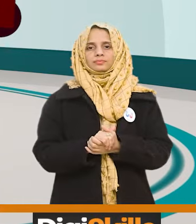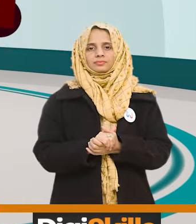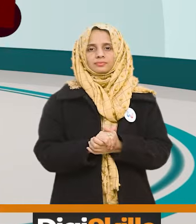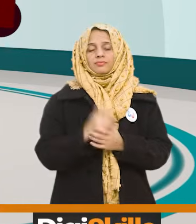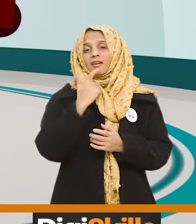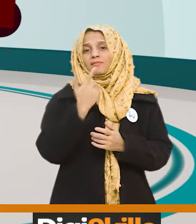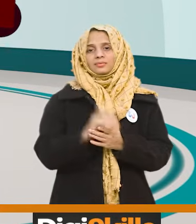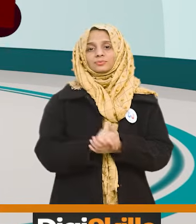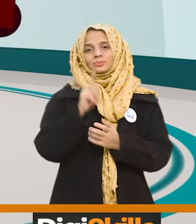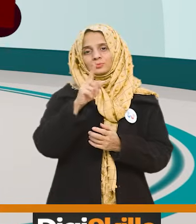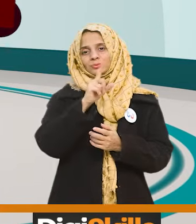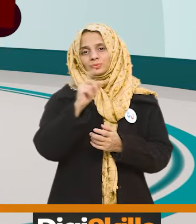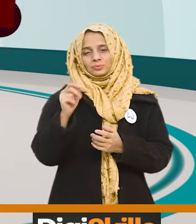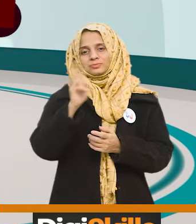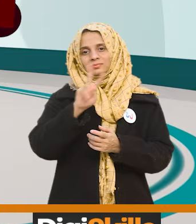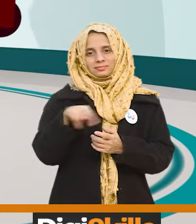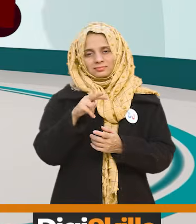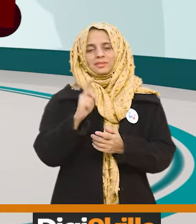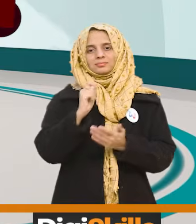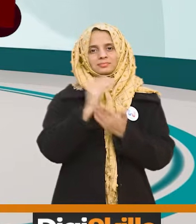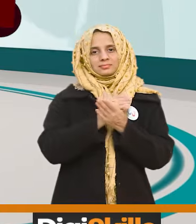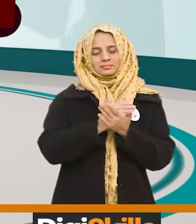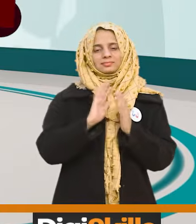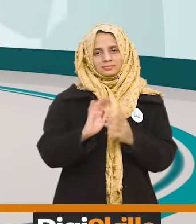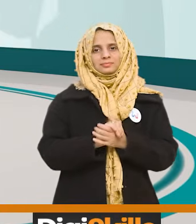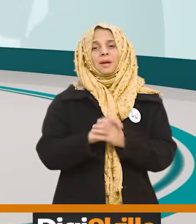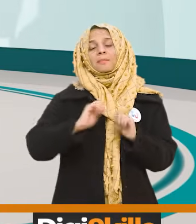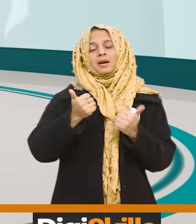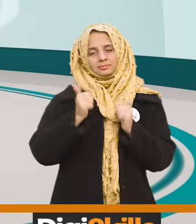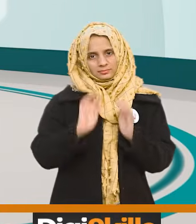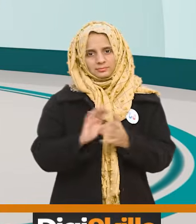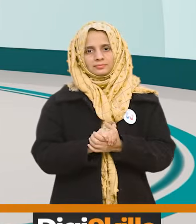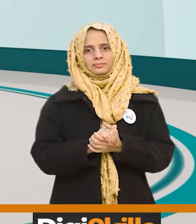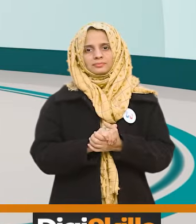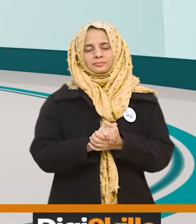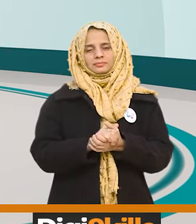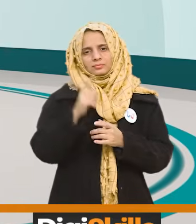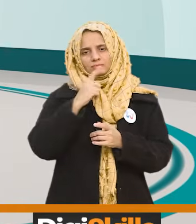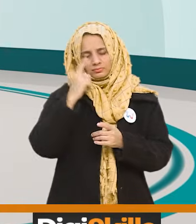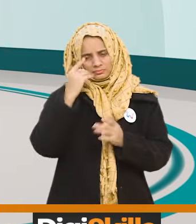If you have won a ‘$100’ project, if you have been awarded, then milestones can also